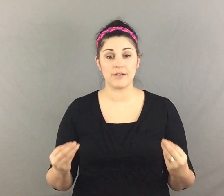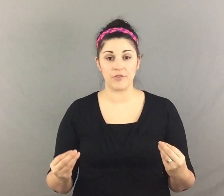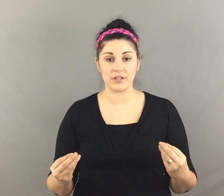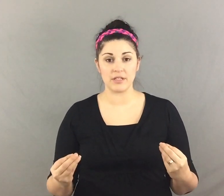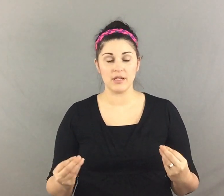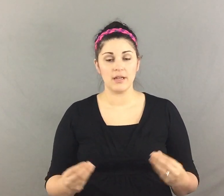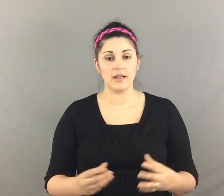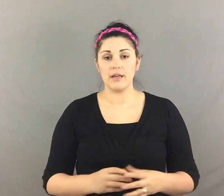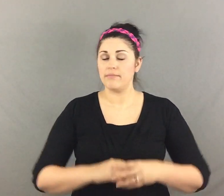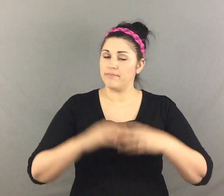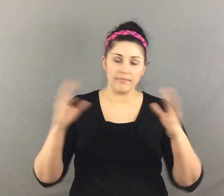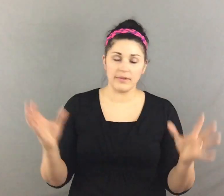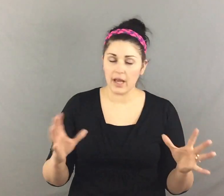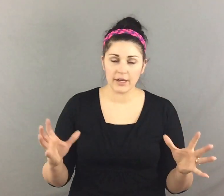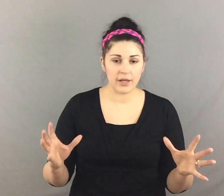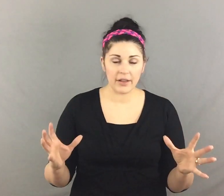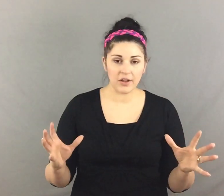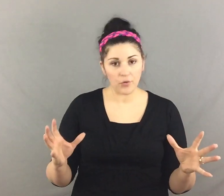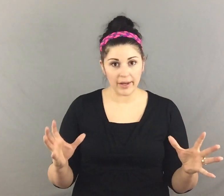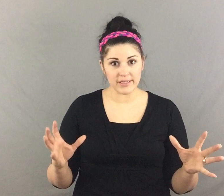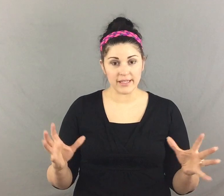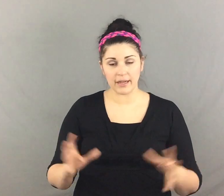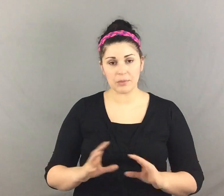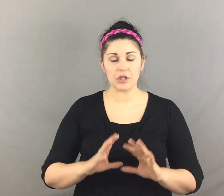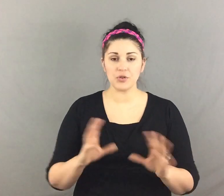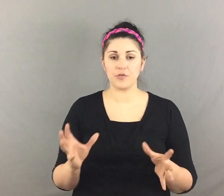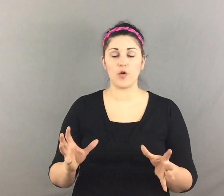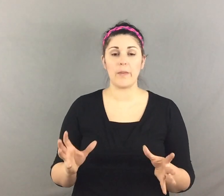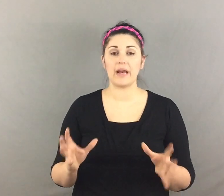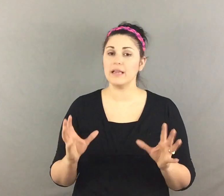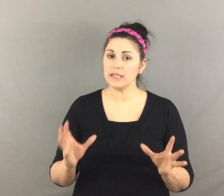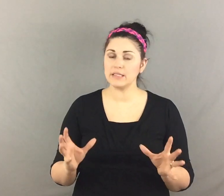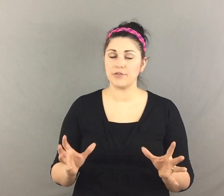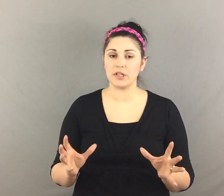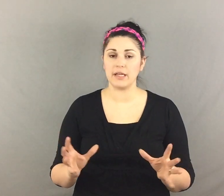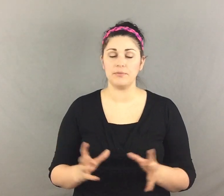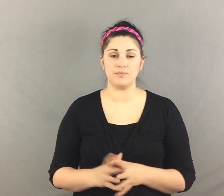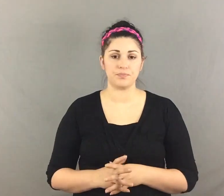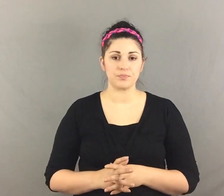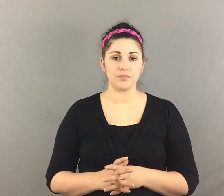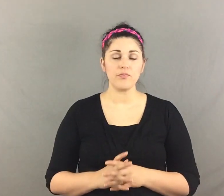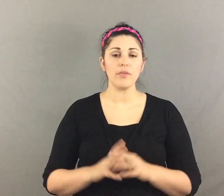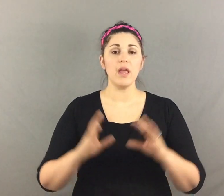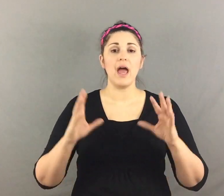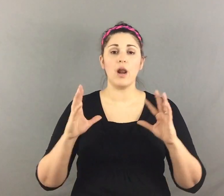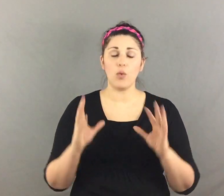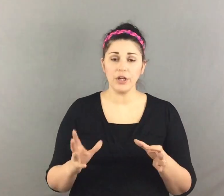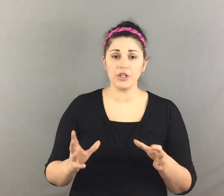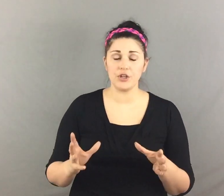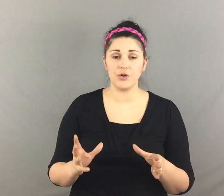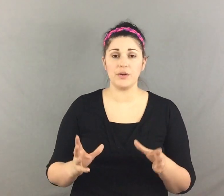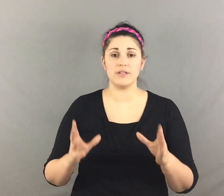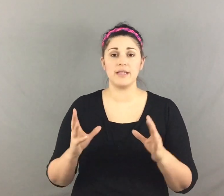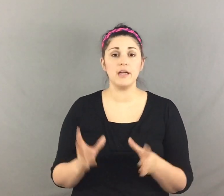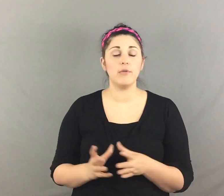different. Not can you think crazy? I'm going to do the format a little differently and I want you to do is take a